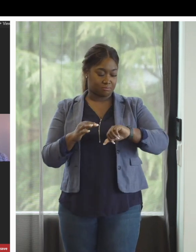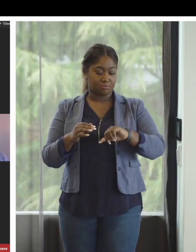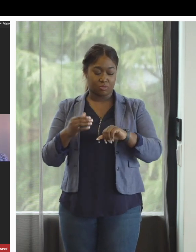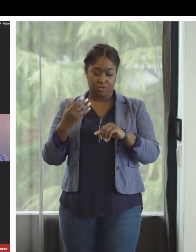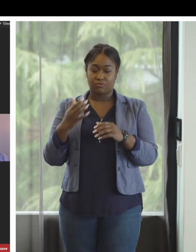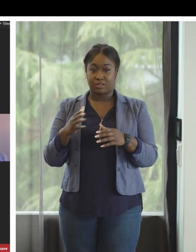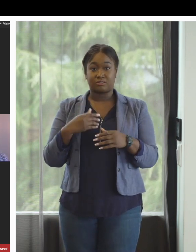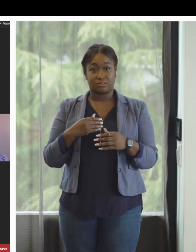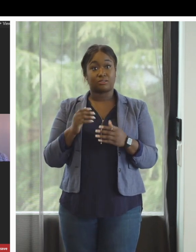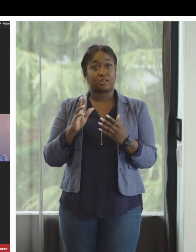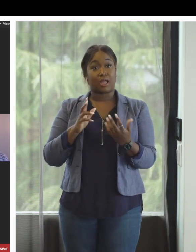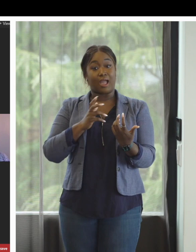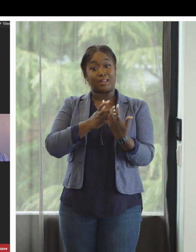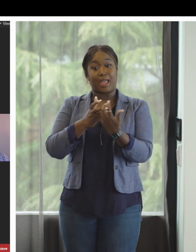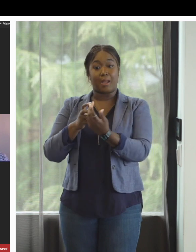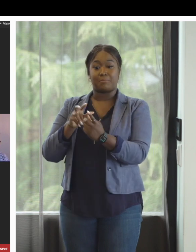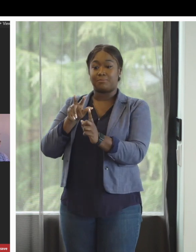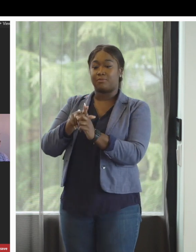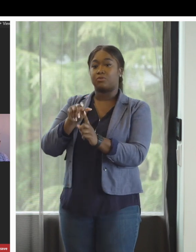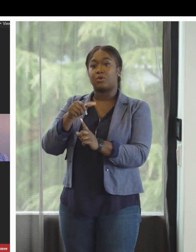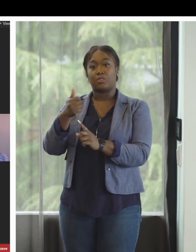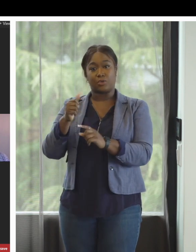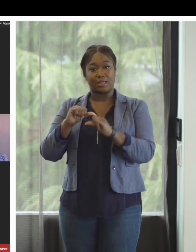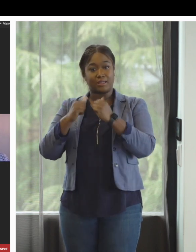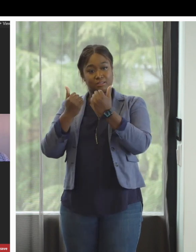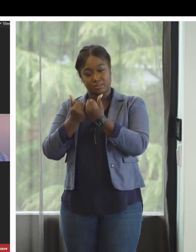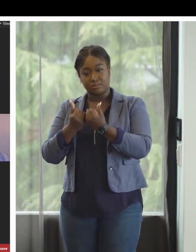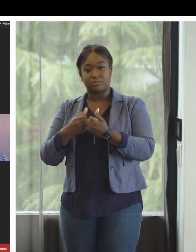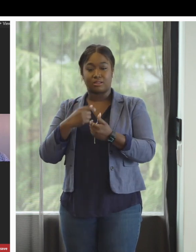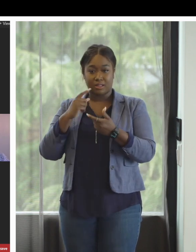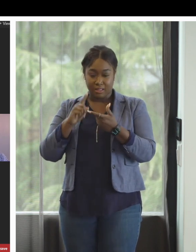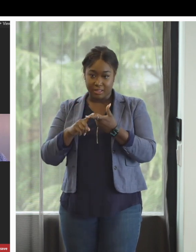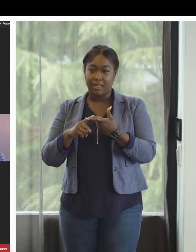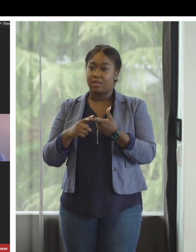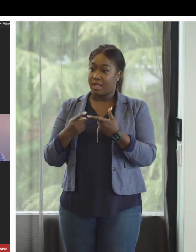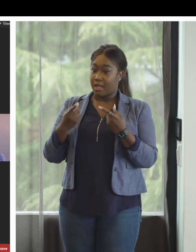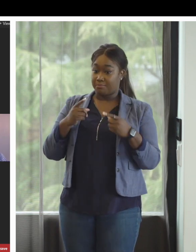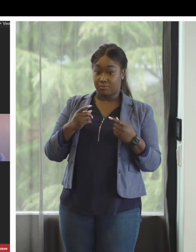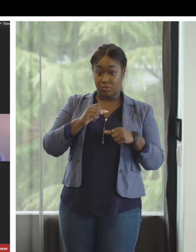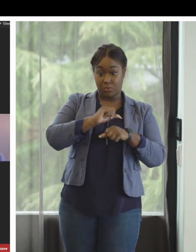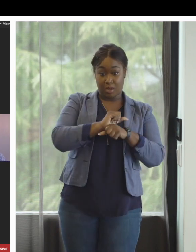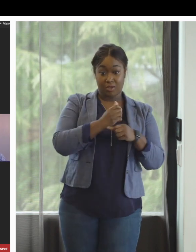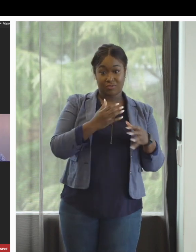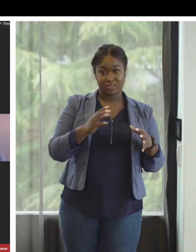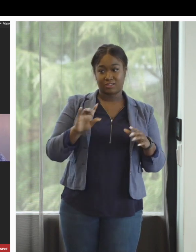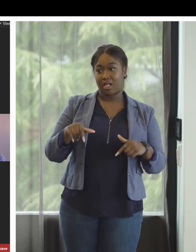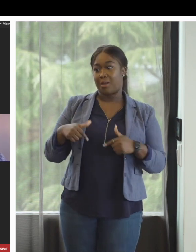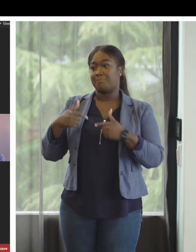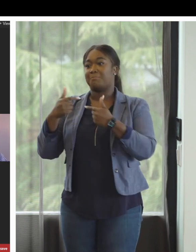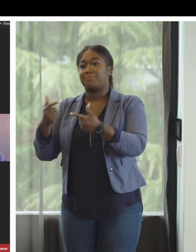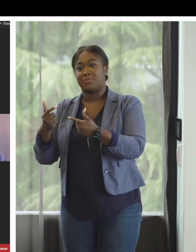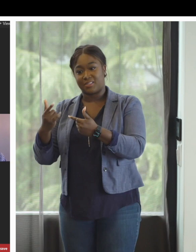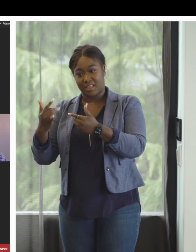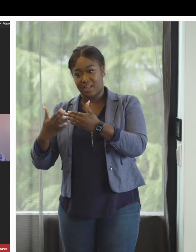agencies can pick up where things are at and implement themselves.